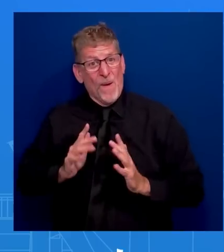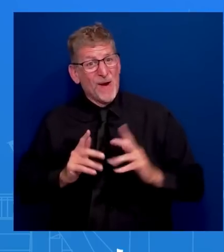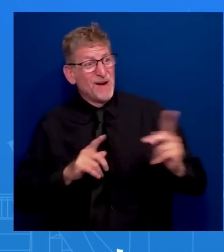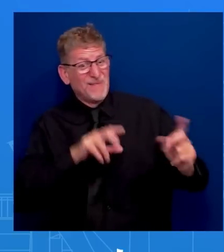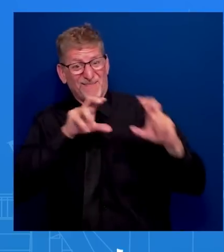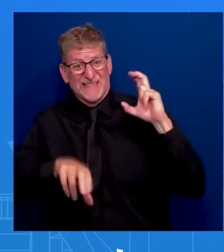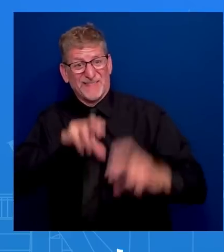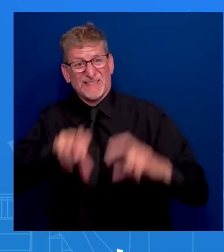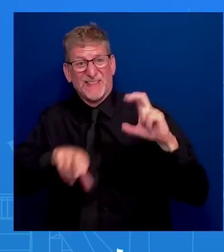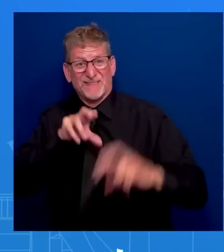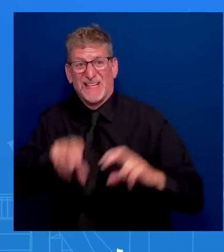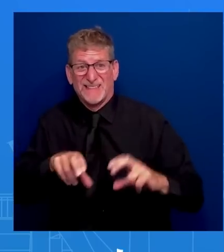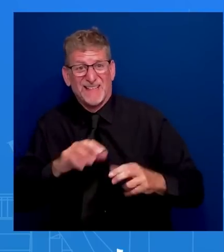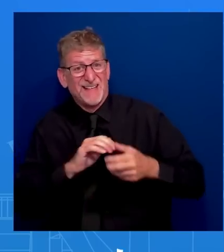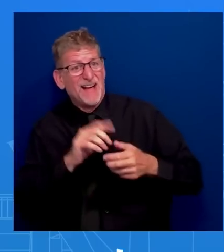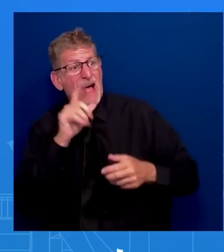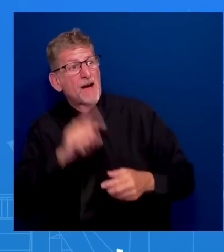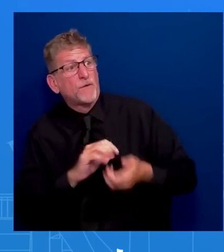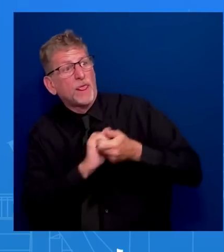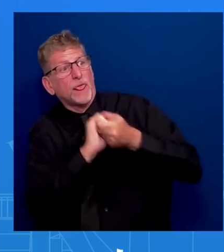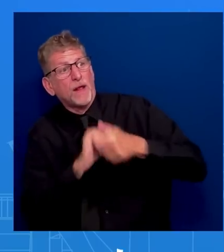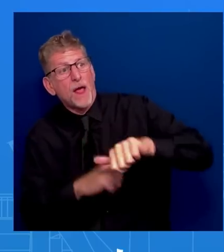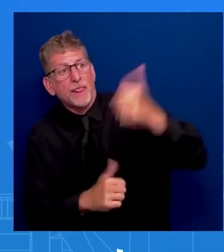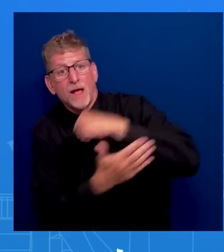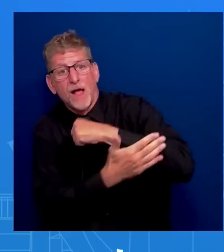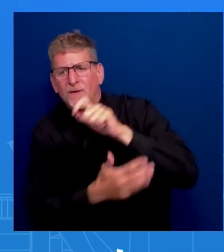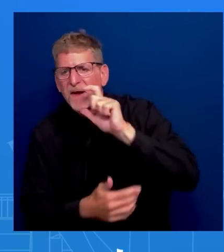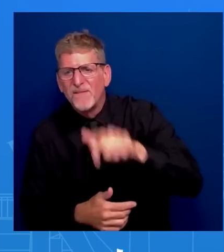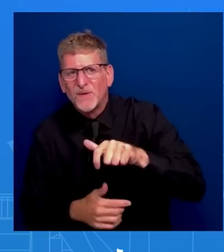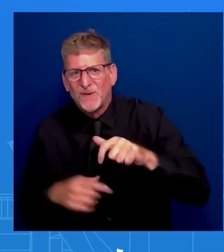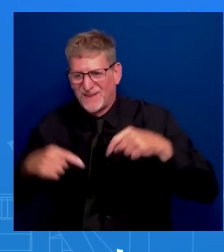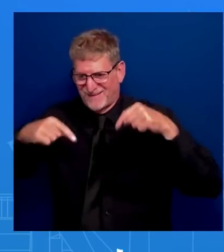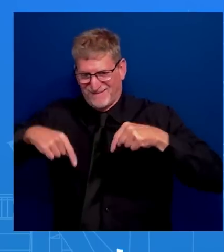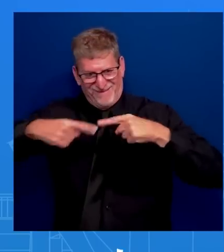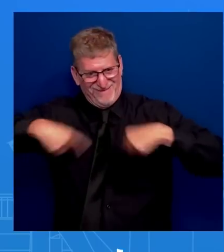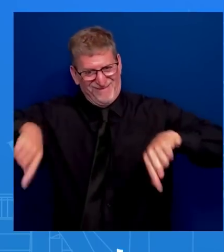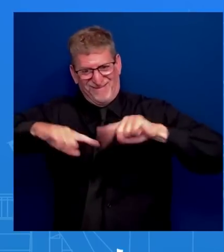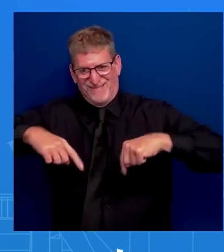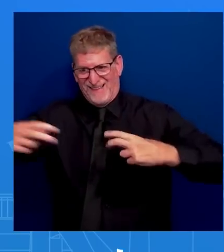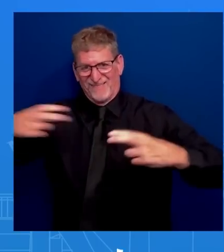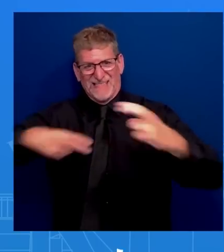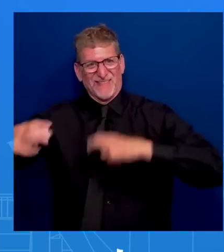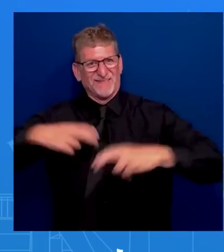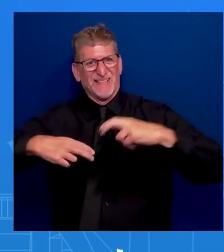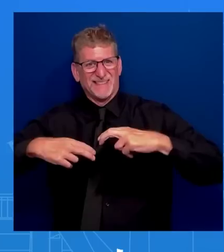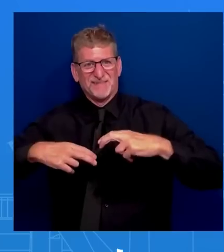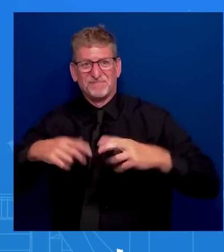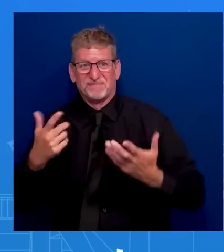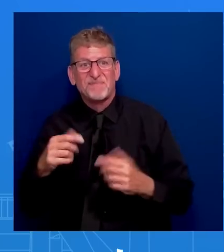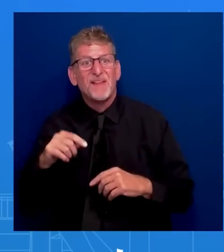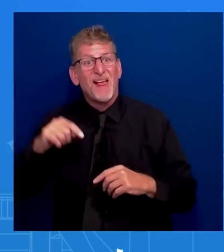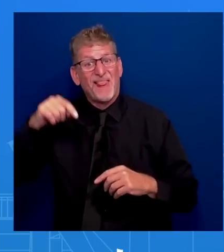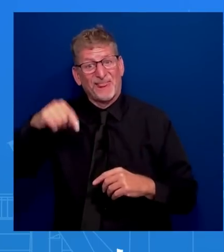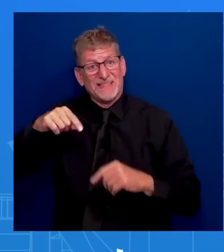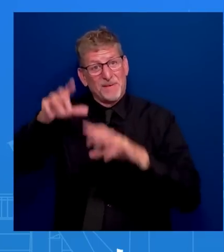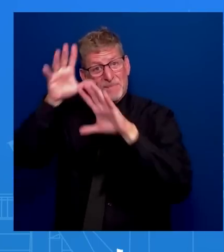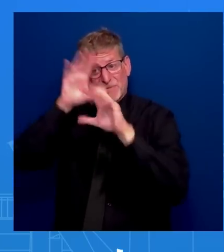So, by passing this and now the President signing this, we have sent that signal. So, there, you see companies working on that --